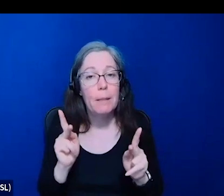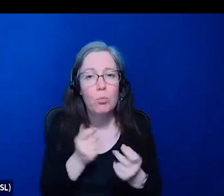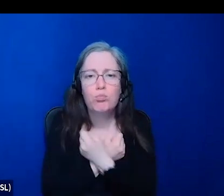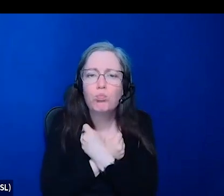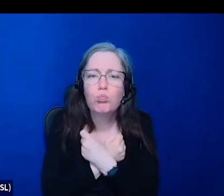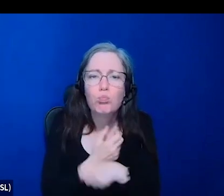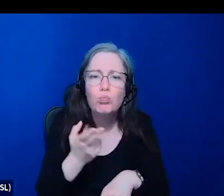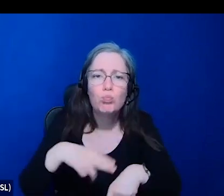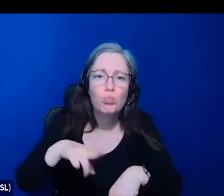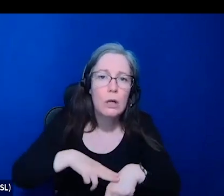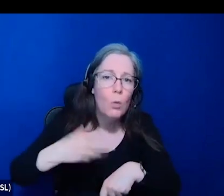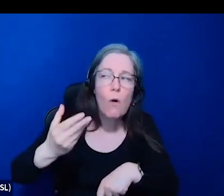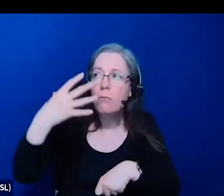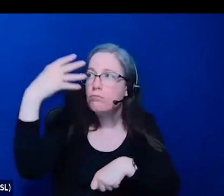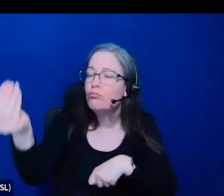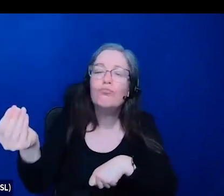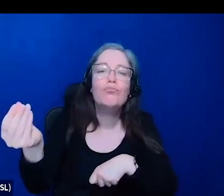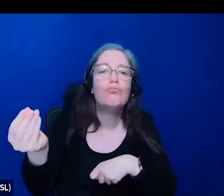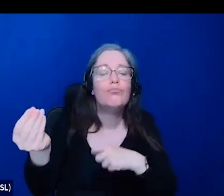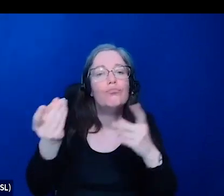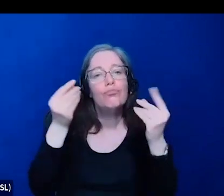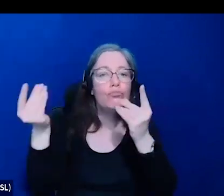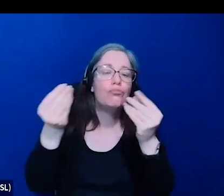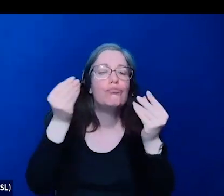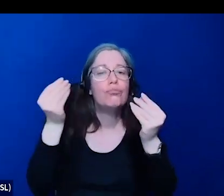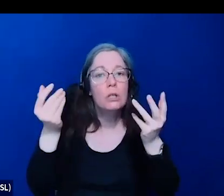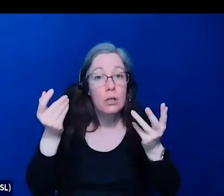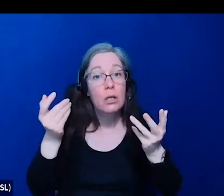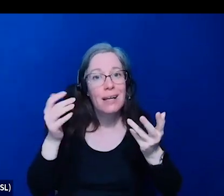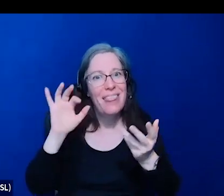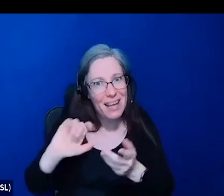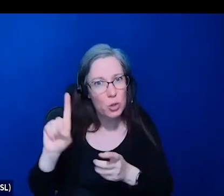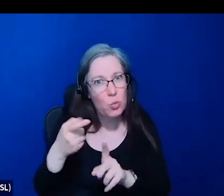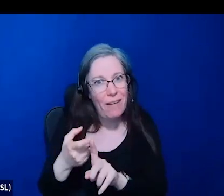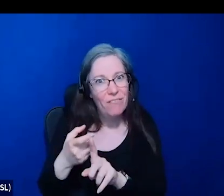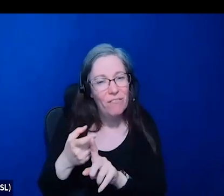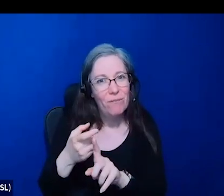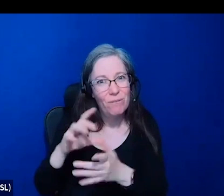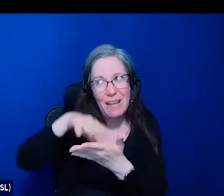who want to go out and do things outside are exactly the source of information that we need for these things.